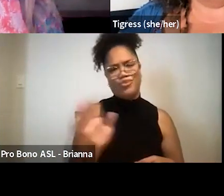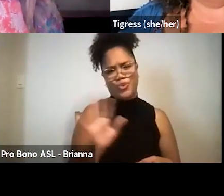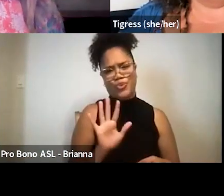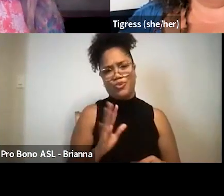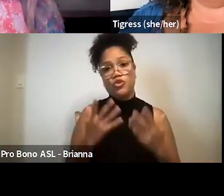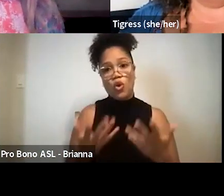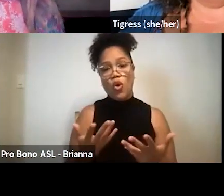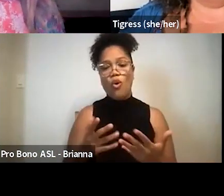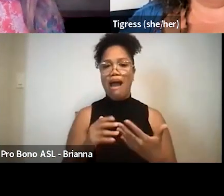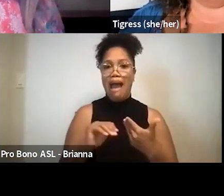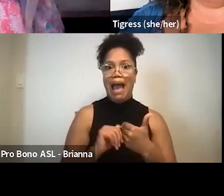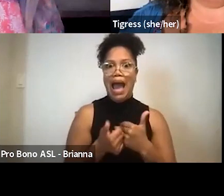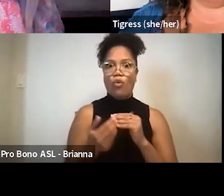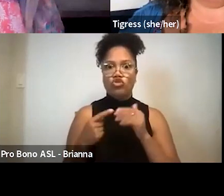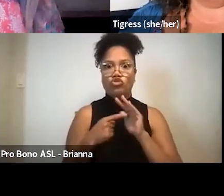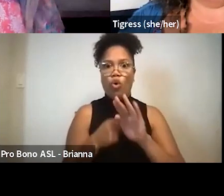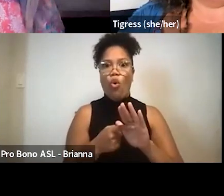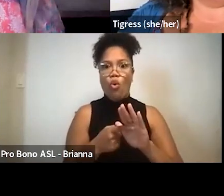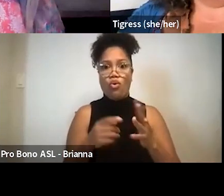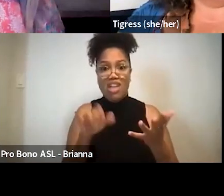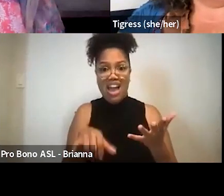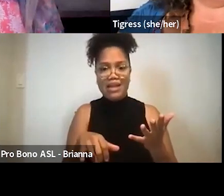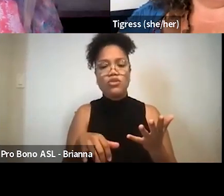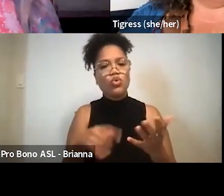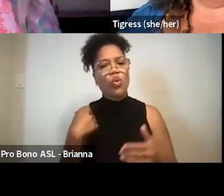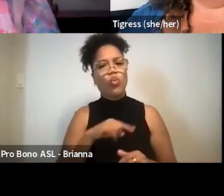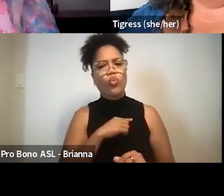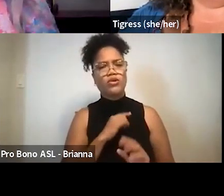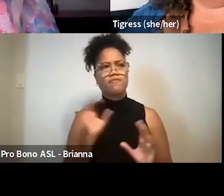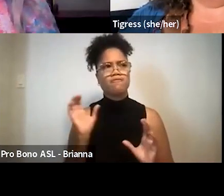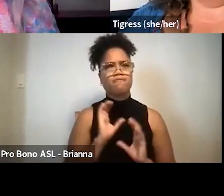I think we've been very intentional about not just leading with our brand,